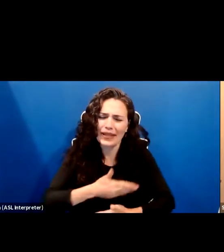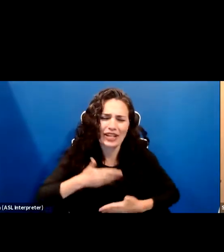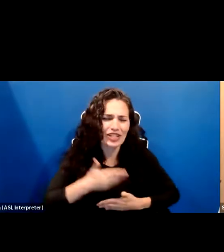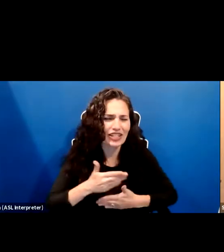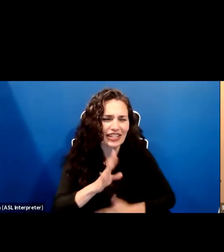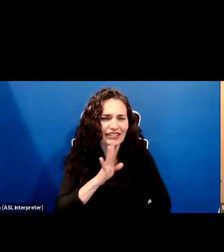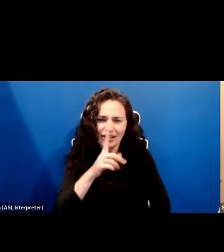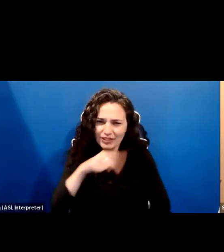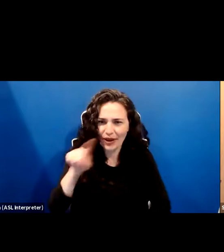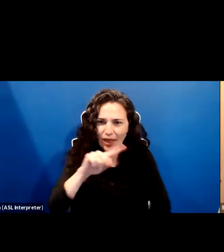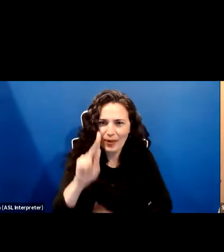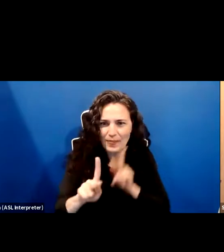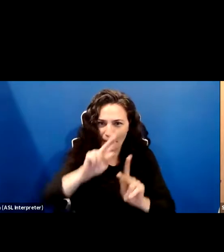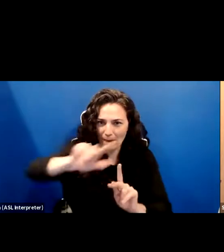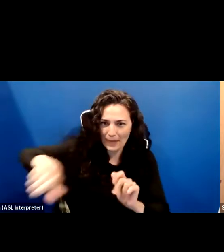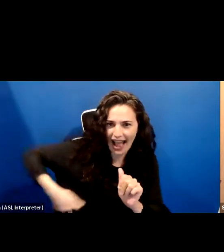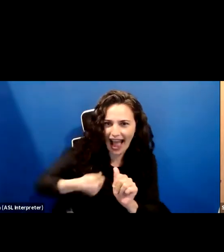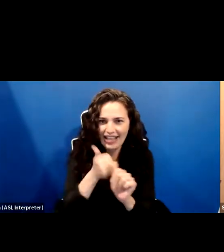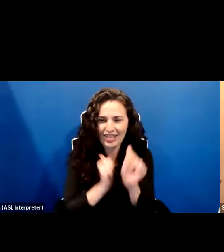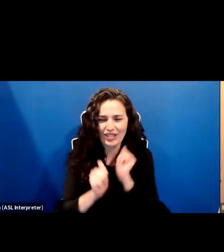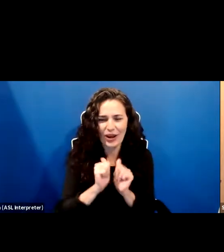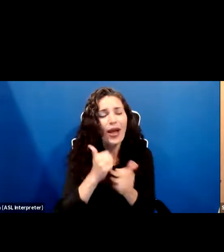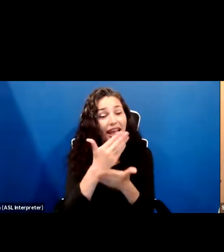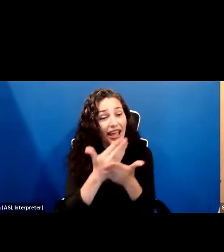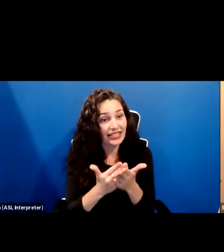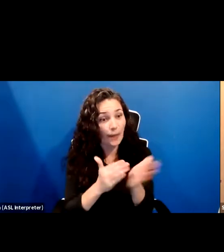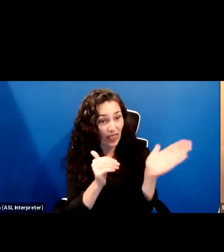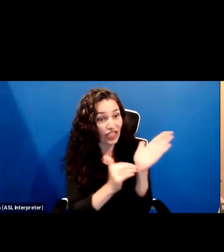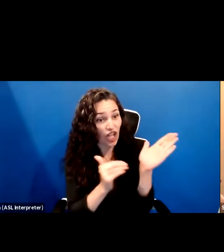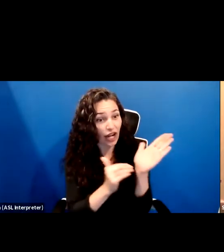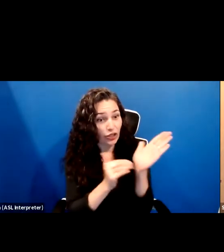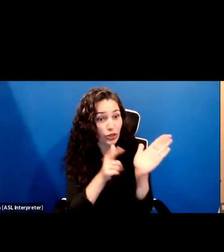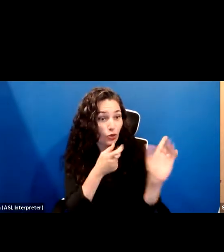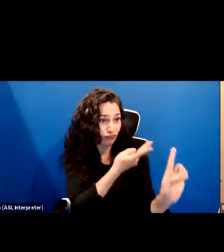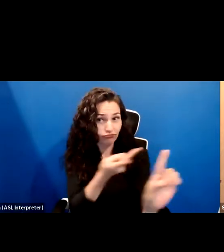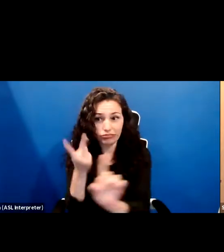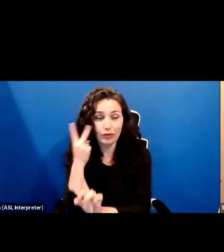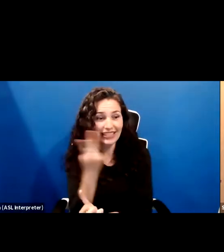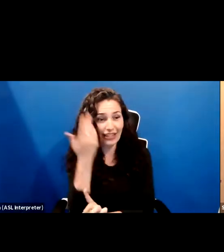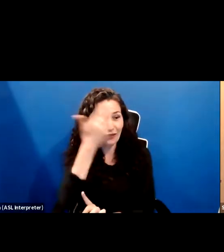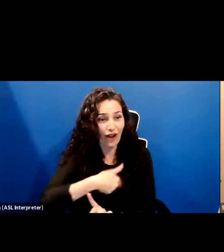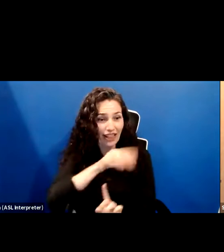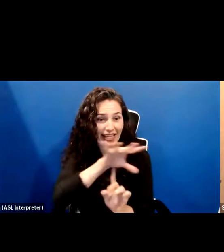the people behind the show, and some of the doctors who you have seen in front of the camera as well.